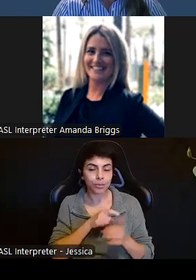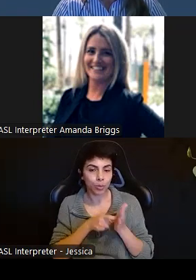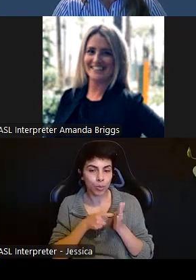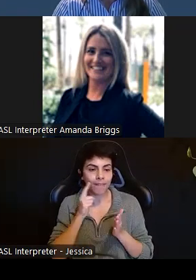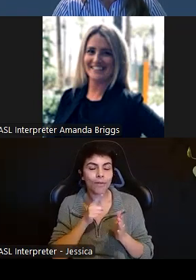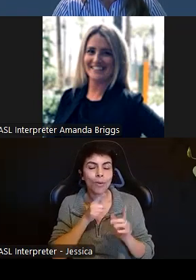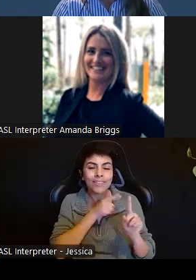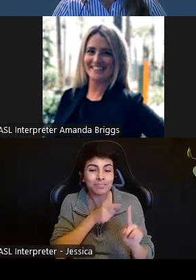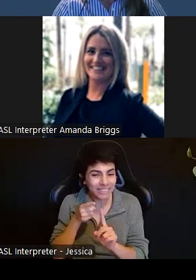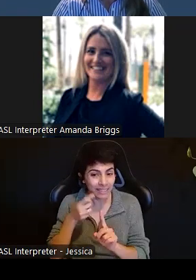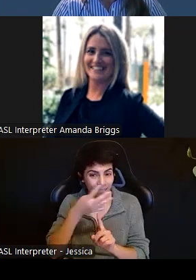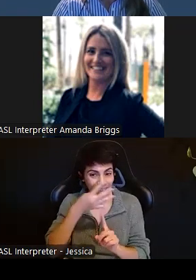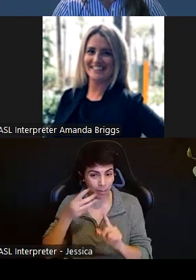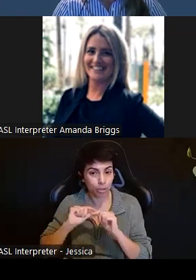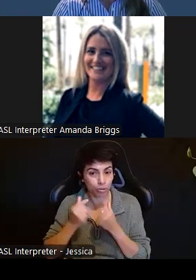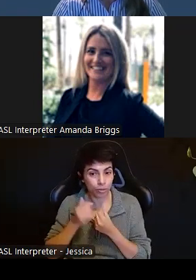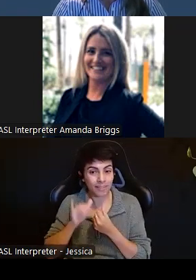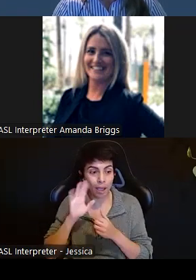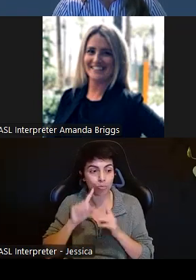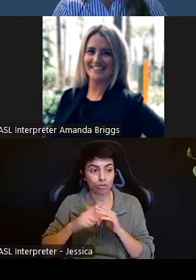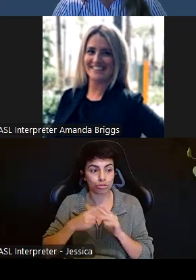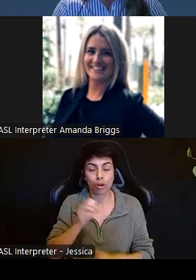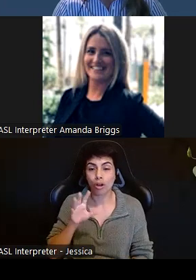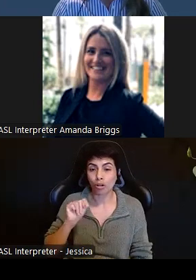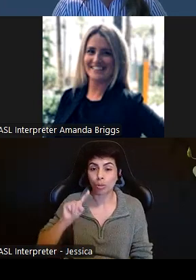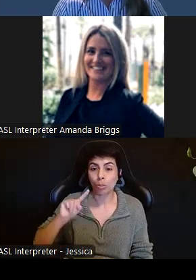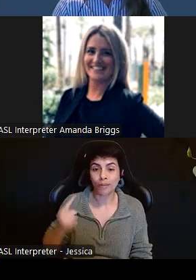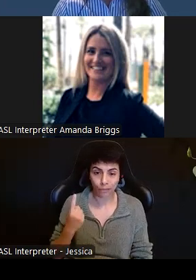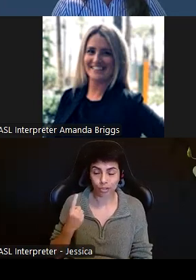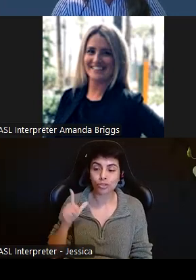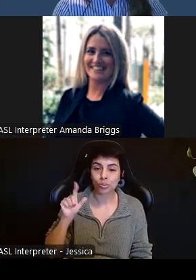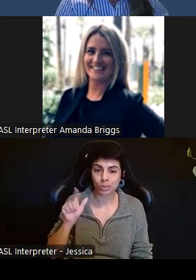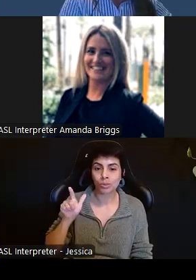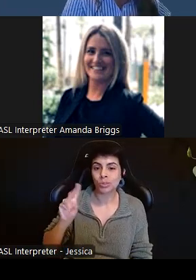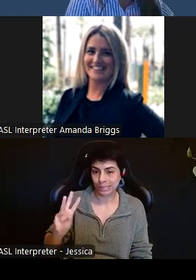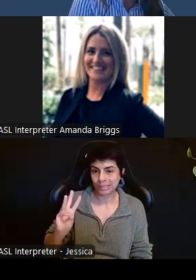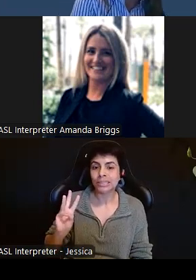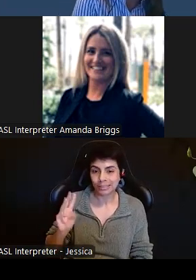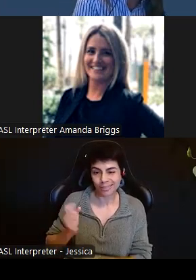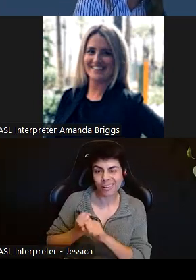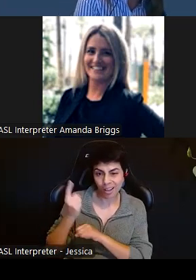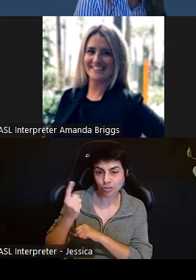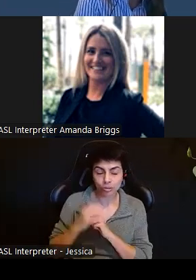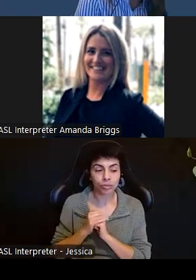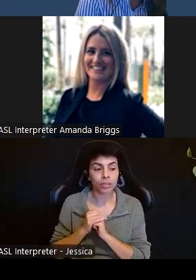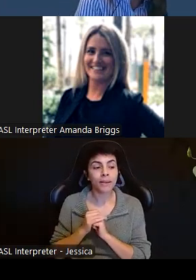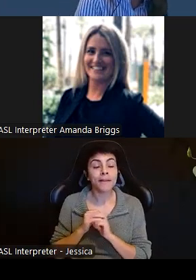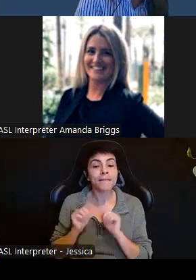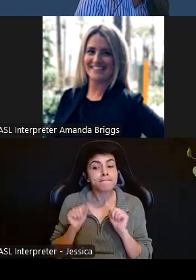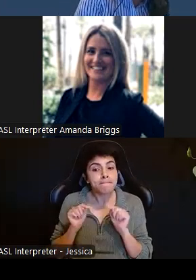that take effect on October 1st of 2026. So, this is different than the group